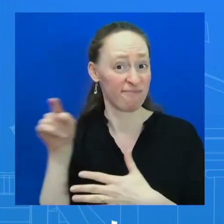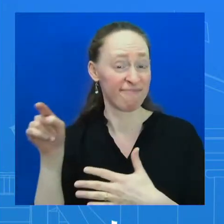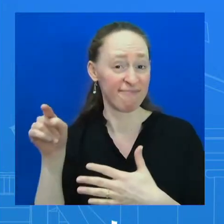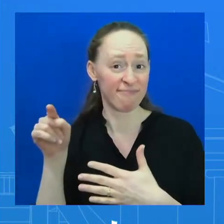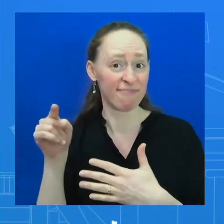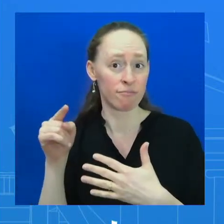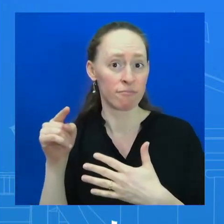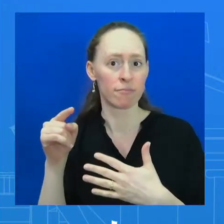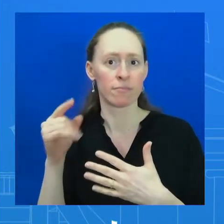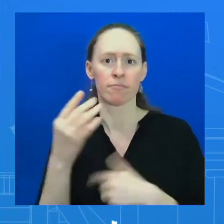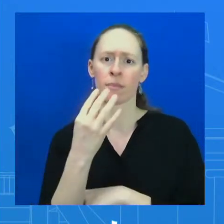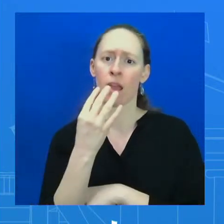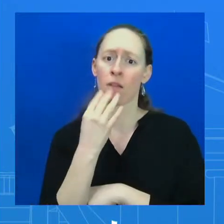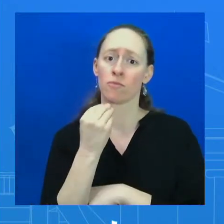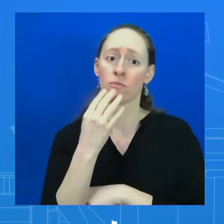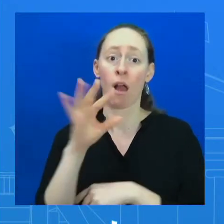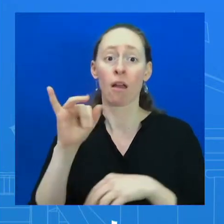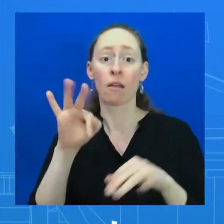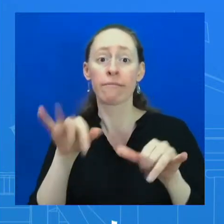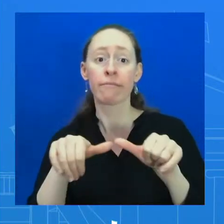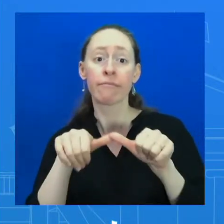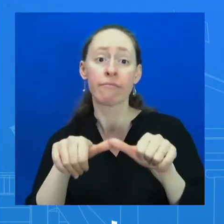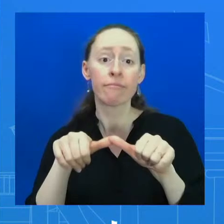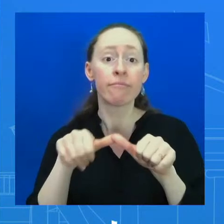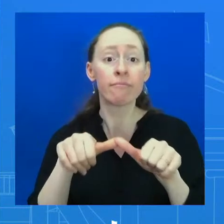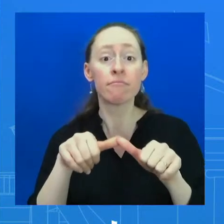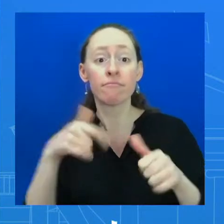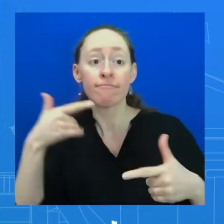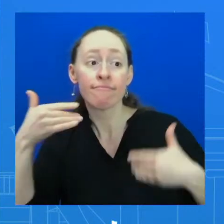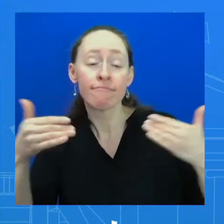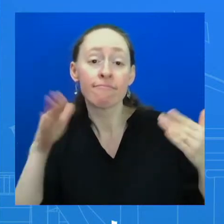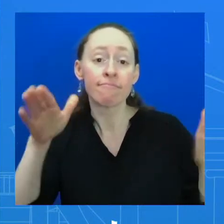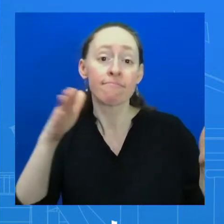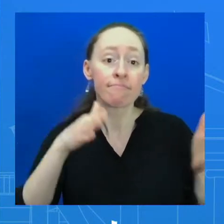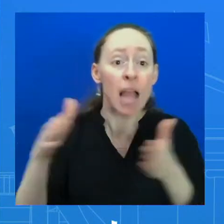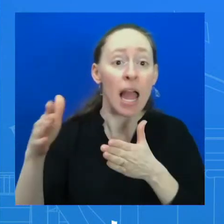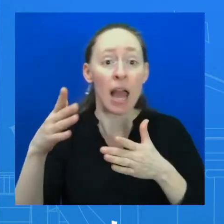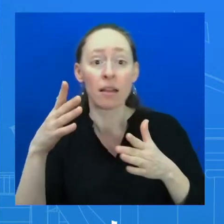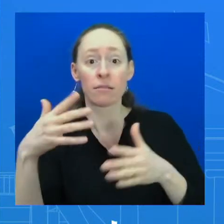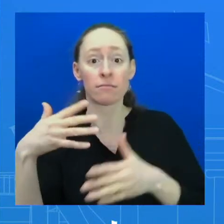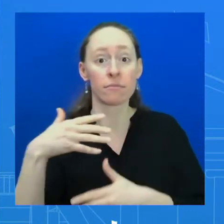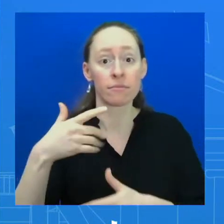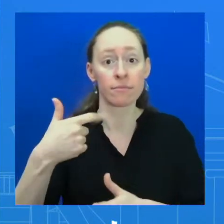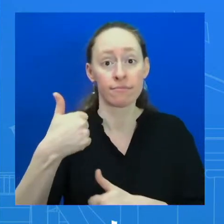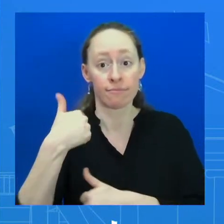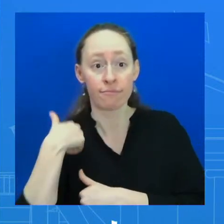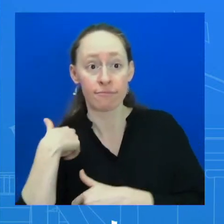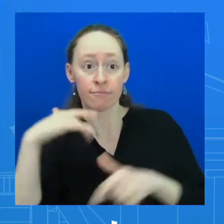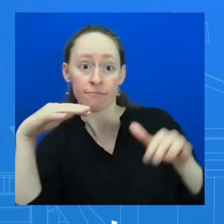with their -- their operation against Hamas, a terrorist organization, we understand the importance of them doing that,